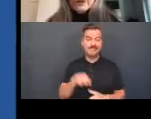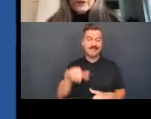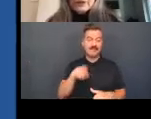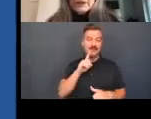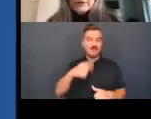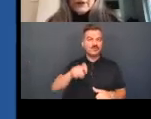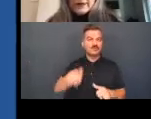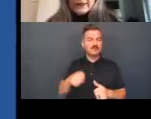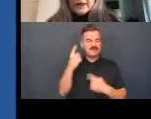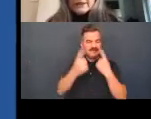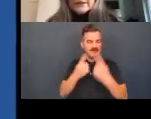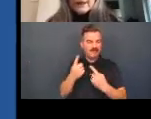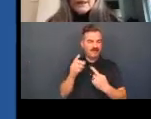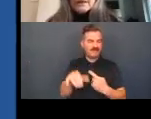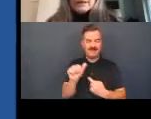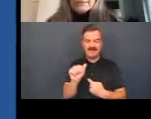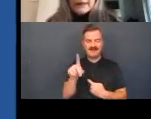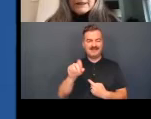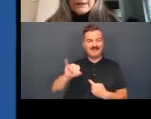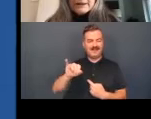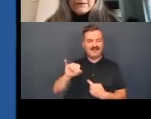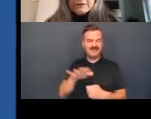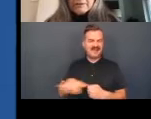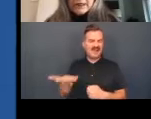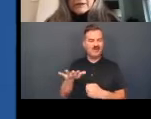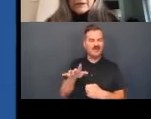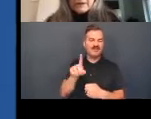indices or API's, and I'll explain this in a few minutes.